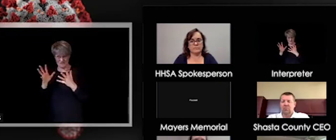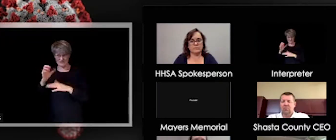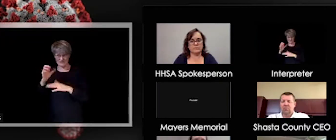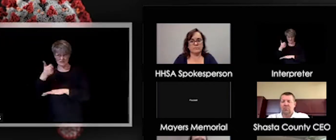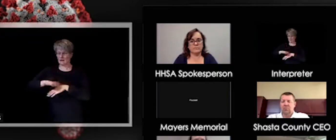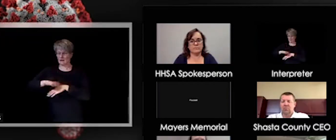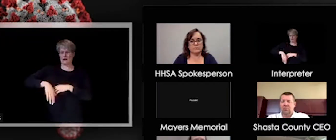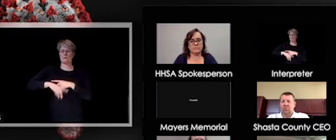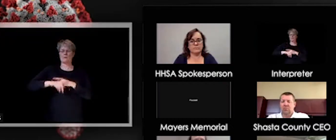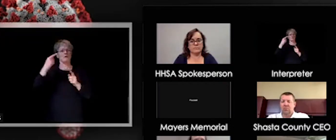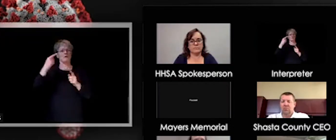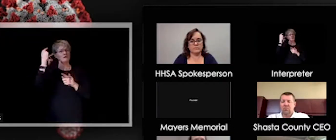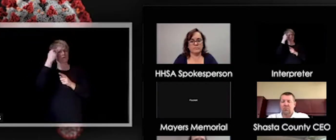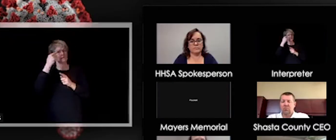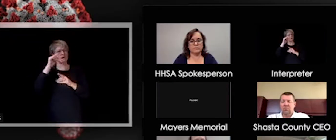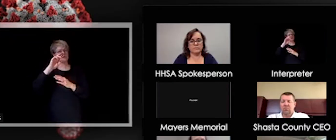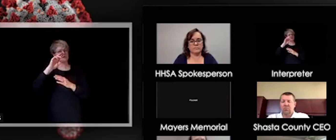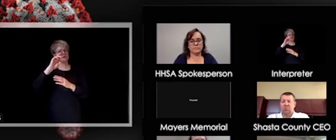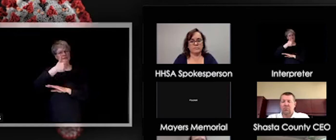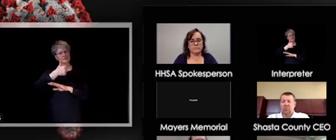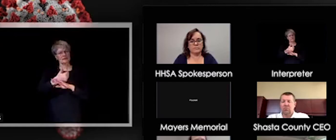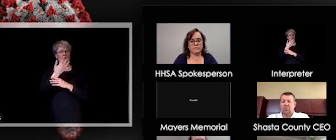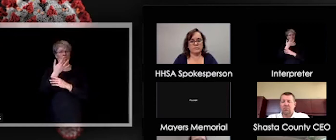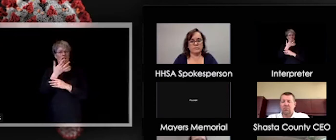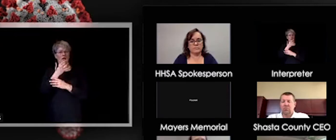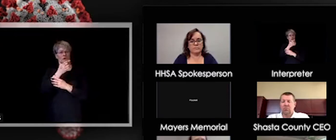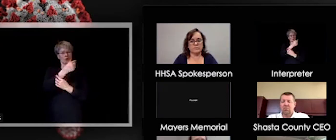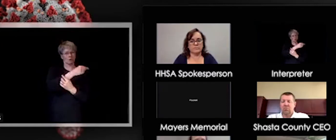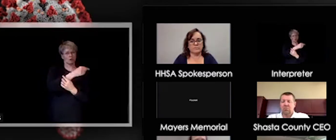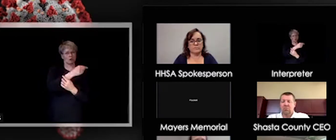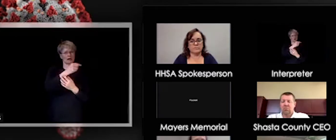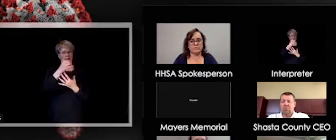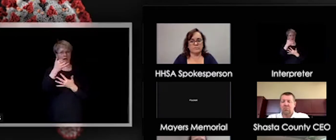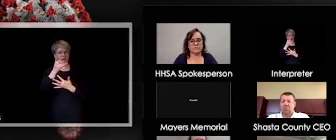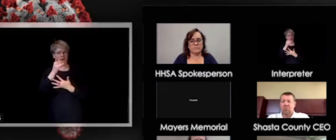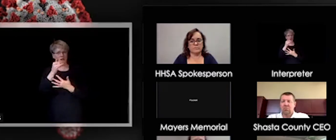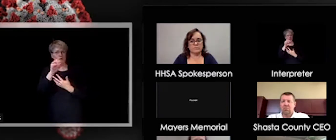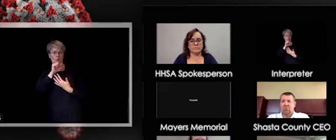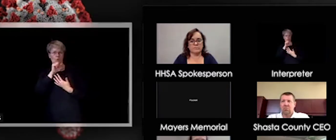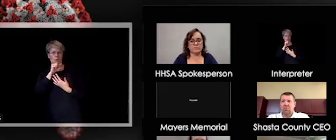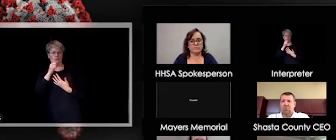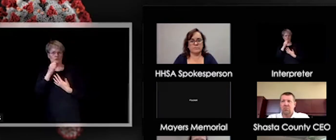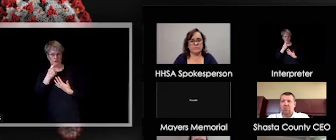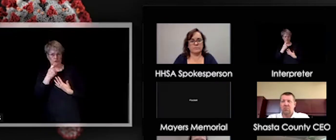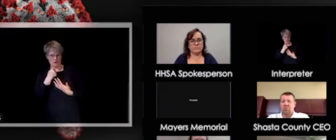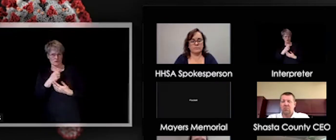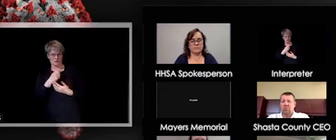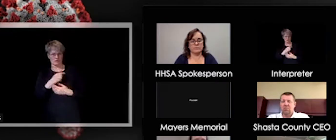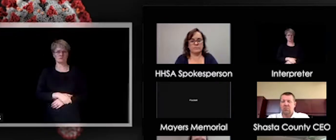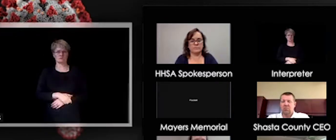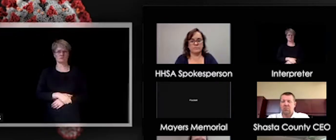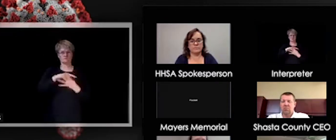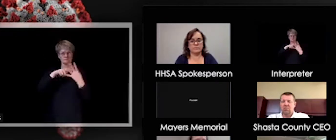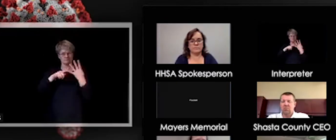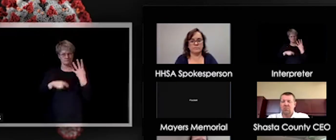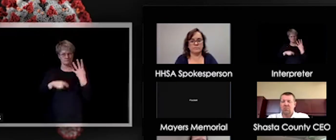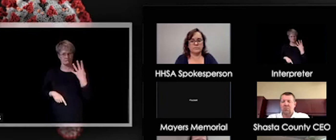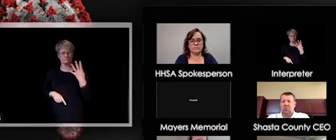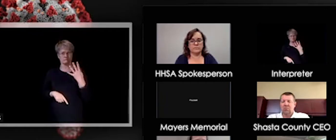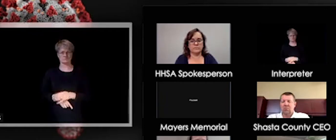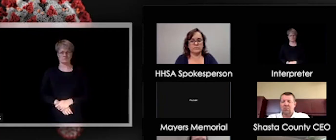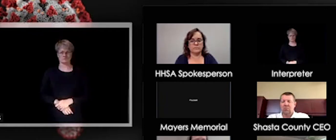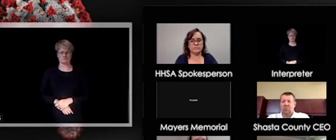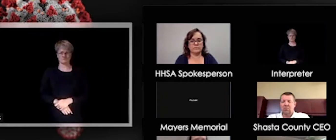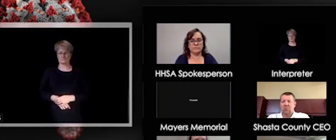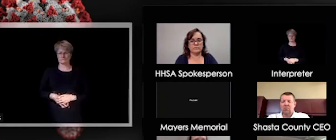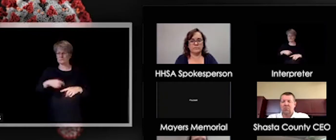orange and red. Depending on how the measures landed us in that level we could make some